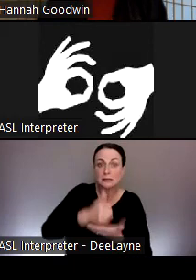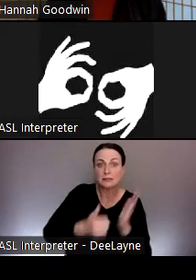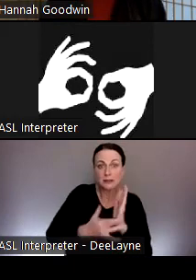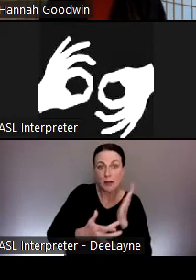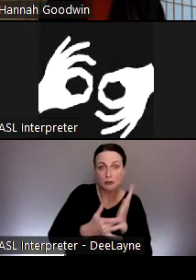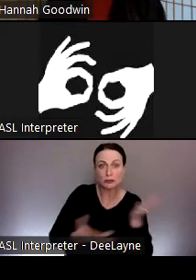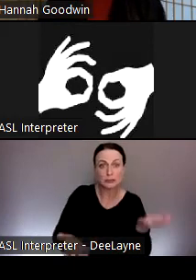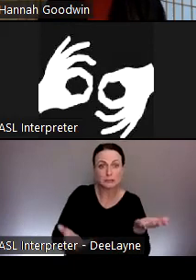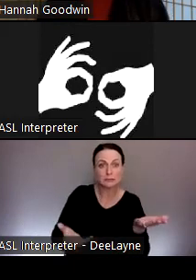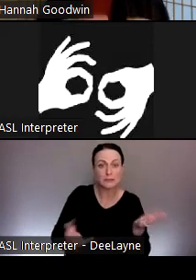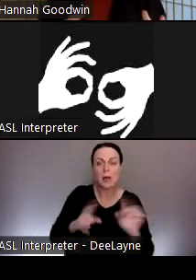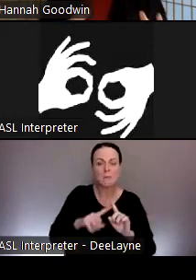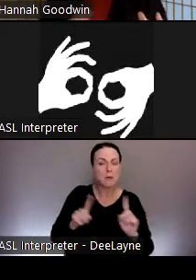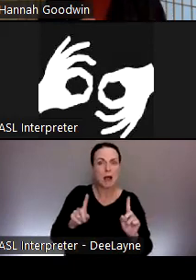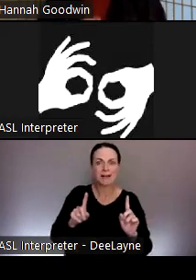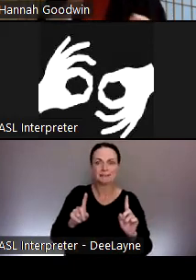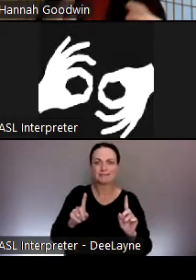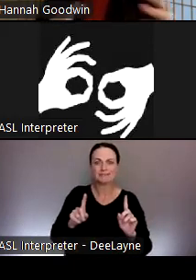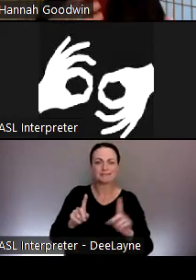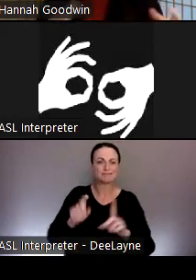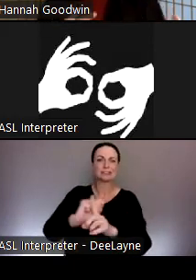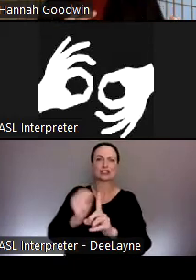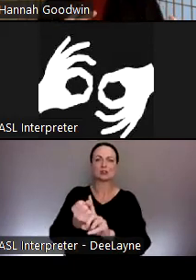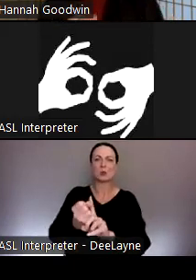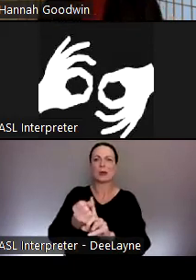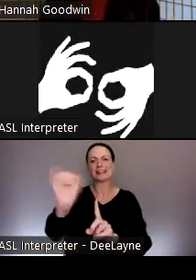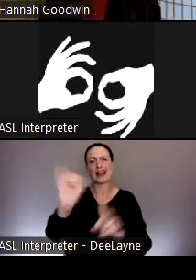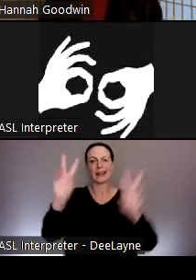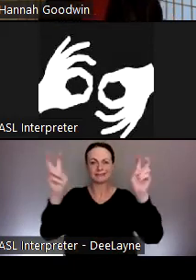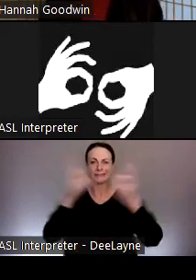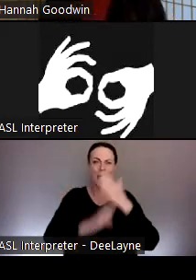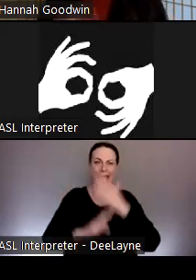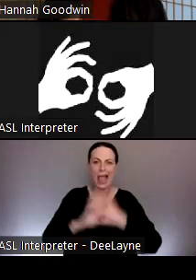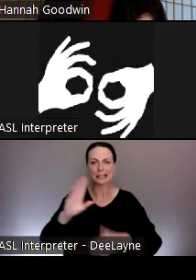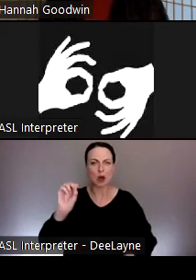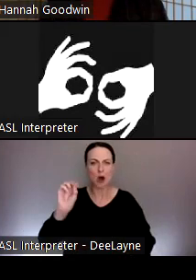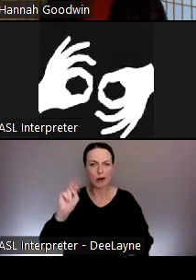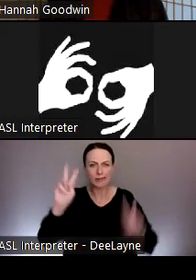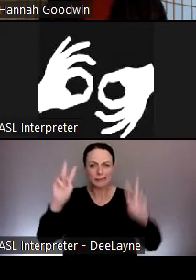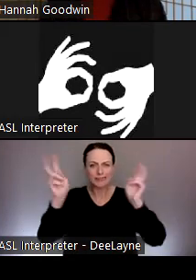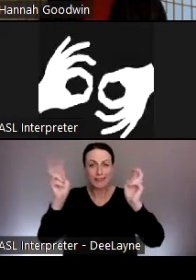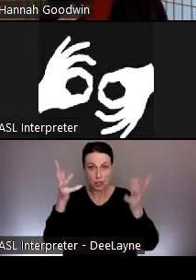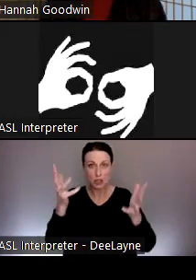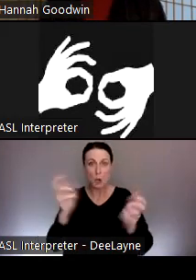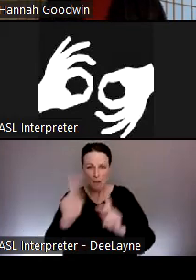But in a situation where it's very hands on, where you actually want people to mess around